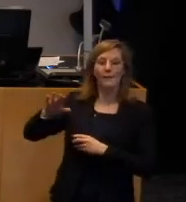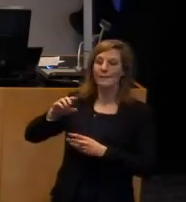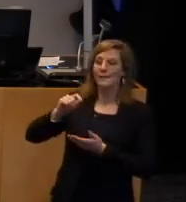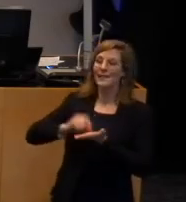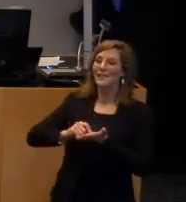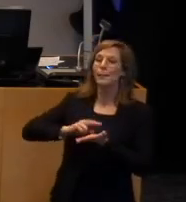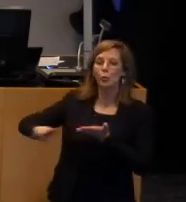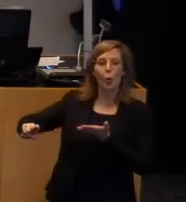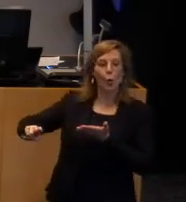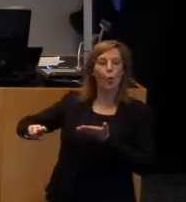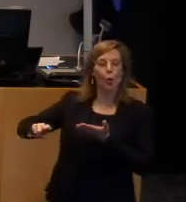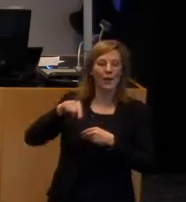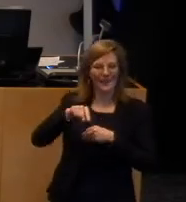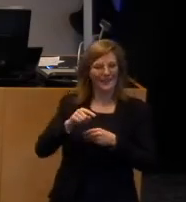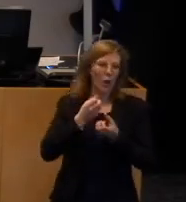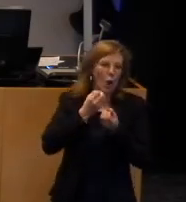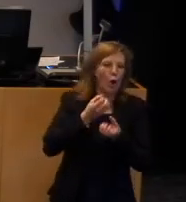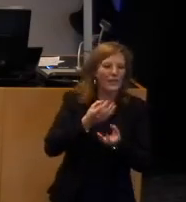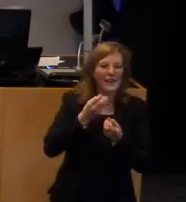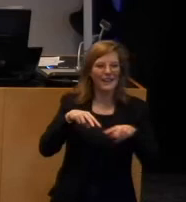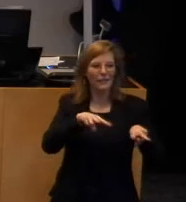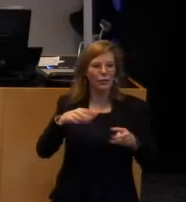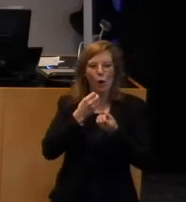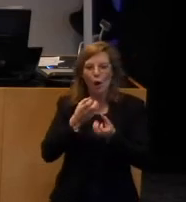what his or her tasks are on the day of the election.